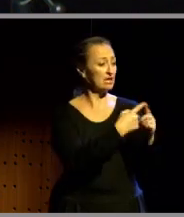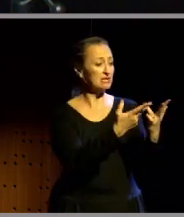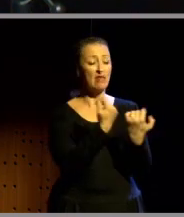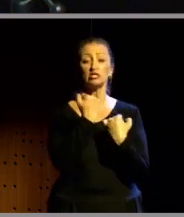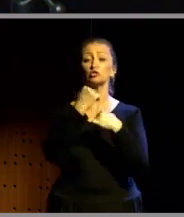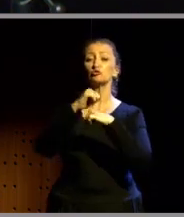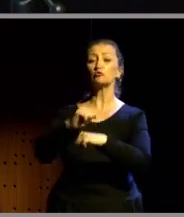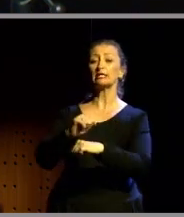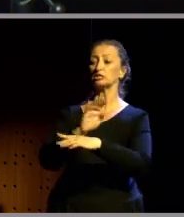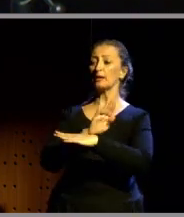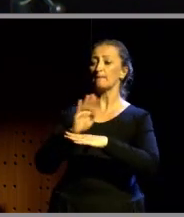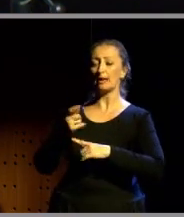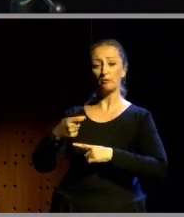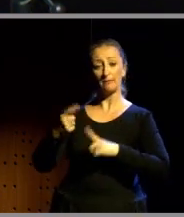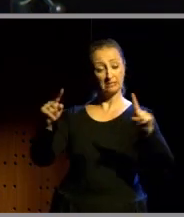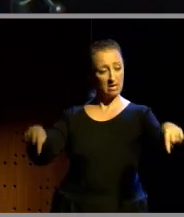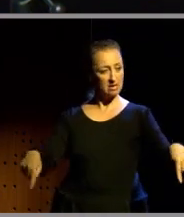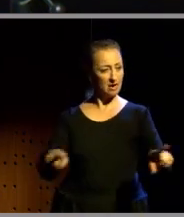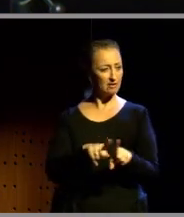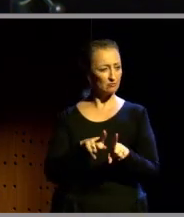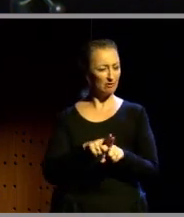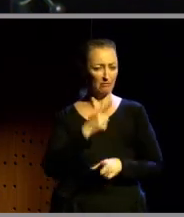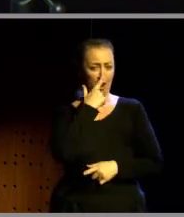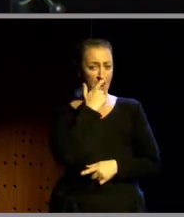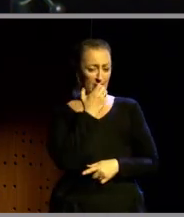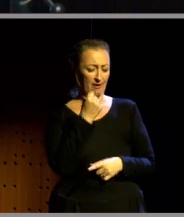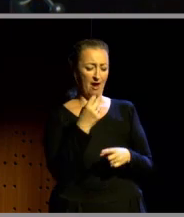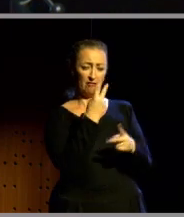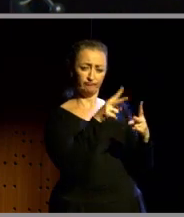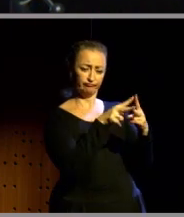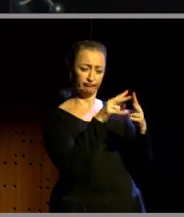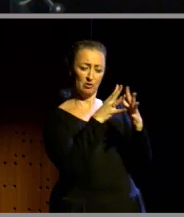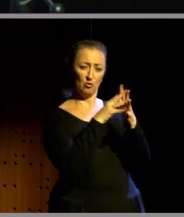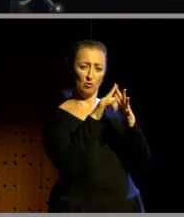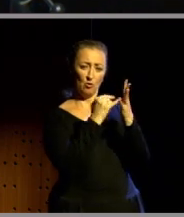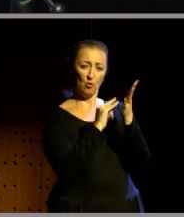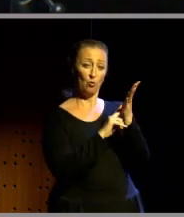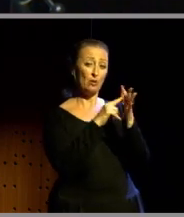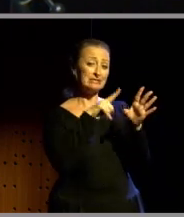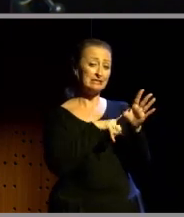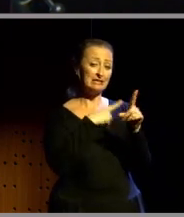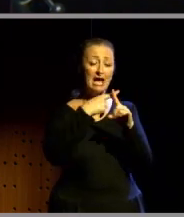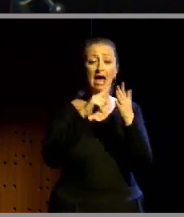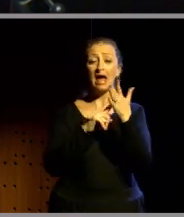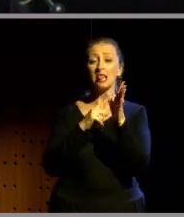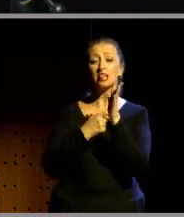We are very fortunate to have Wesley and Larissa as our wonderful emcees tonight.